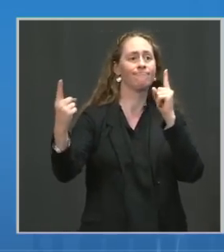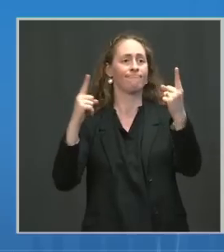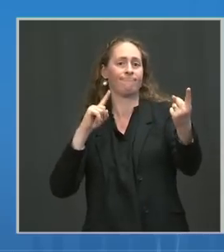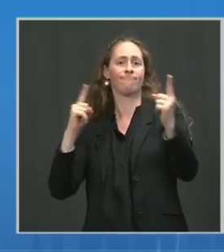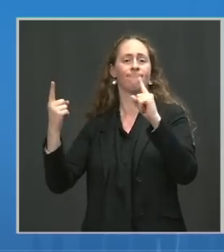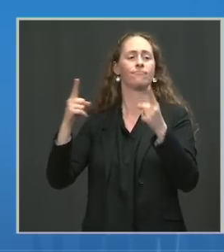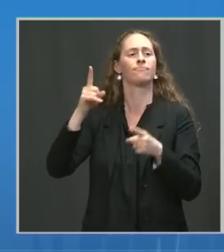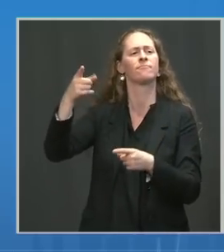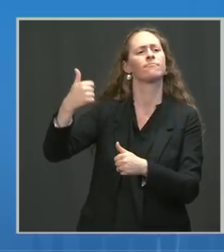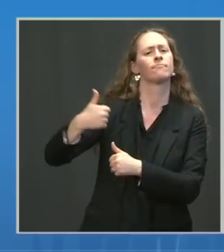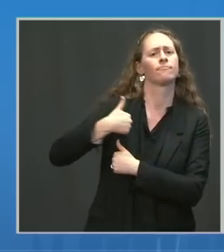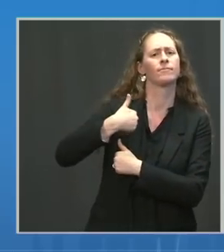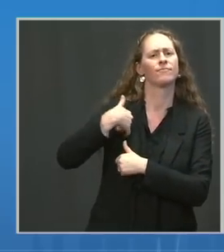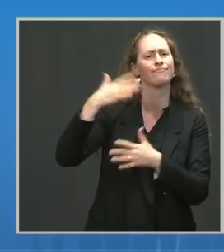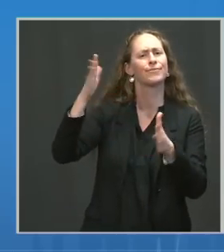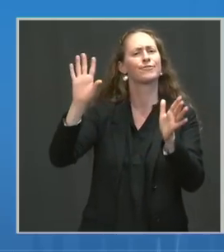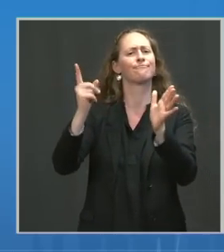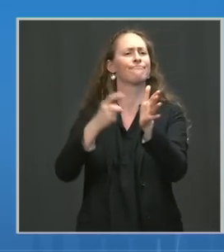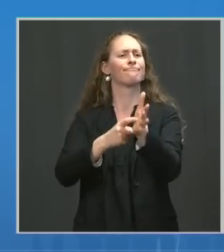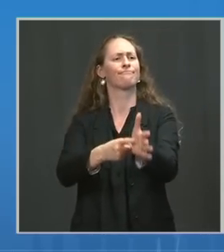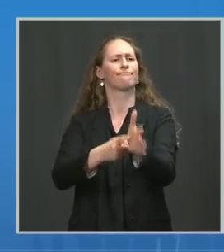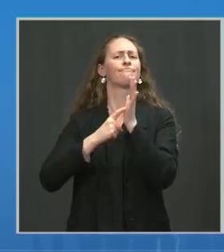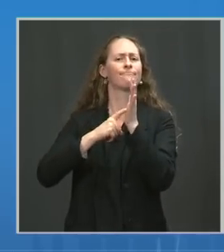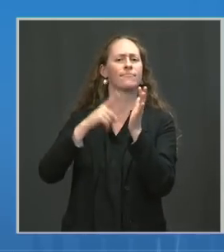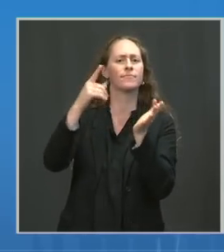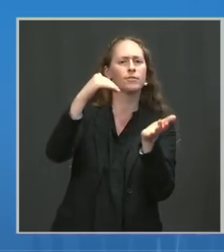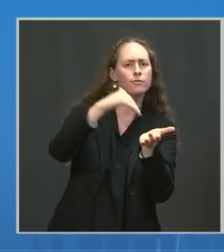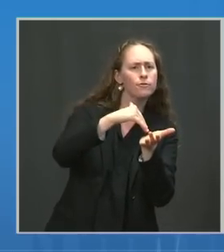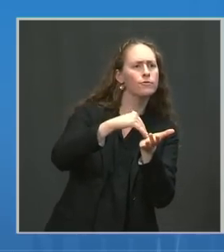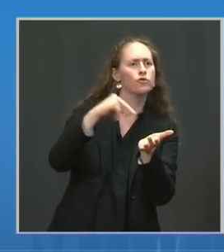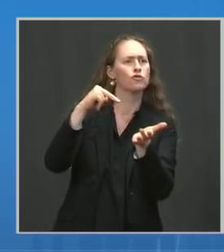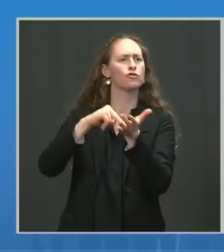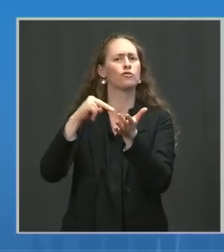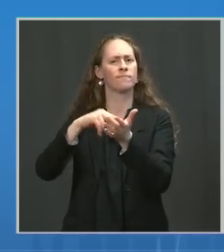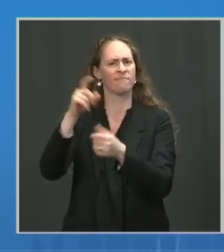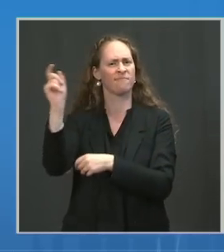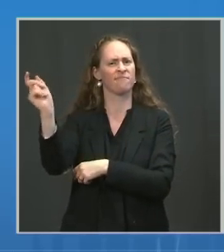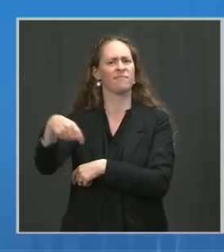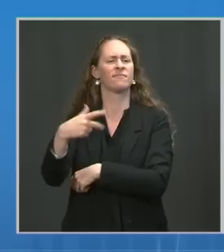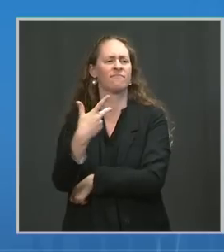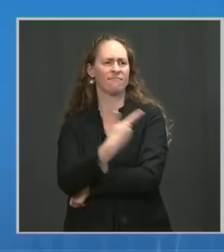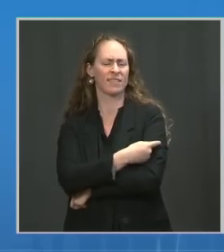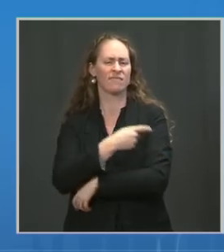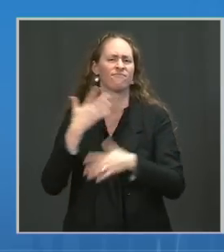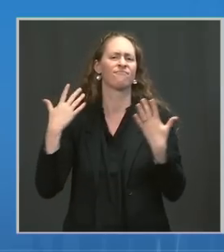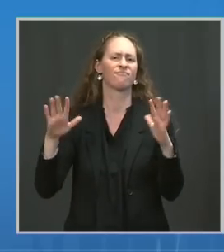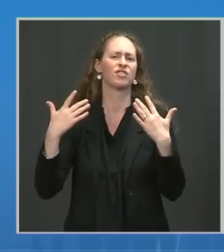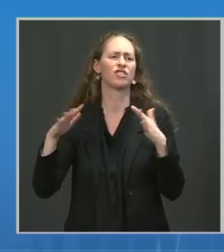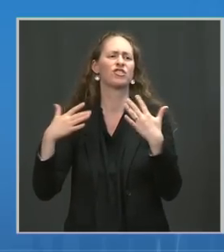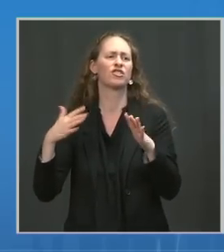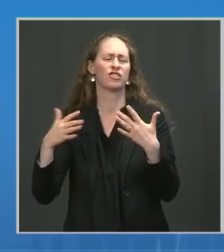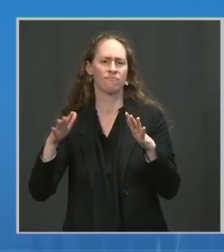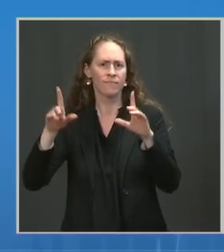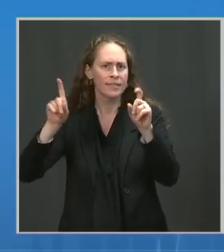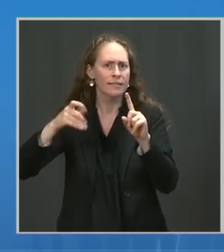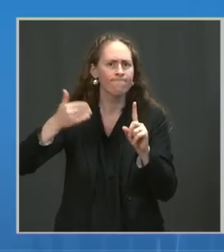for their healthcare workers -- their doctors and their nurses and other healthcare providers who take care of our veterans.